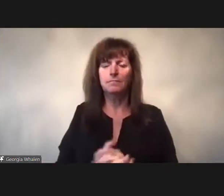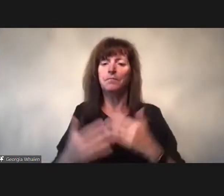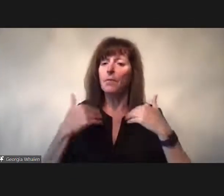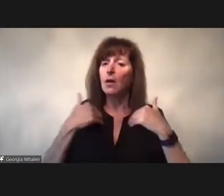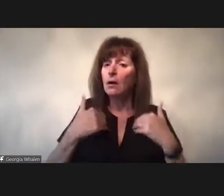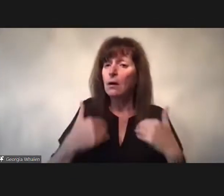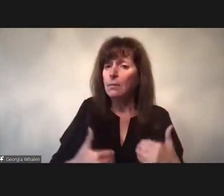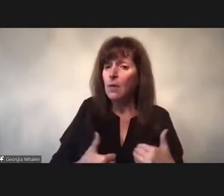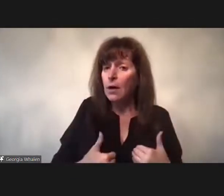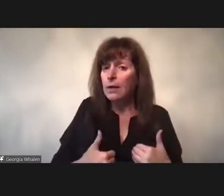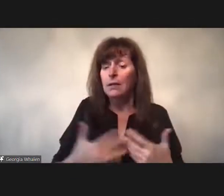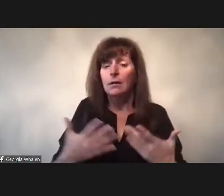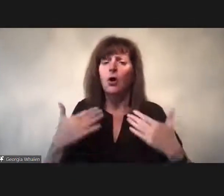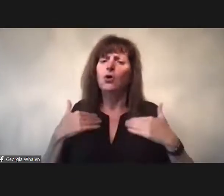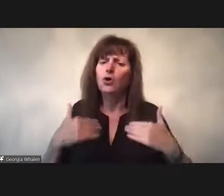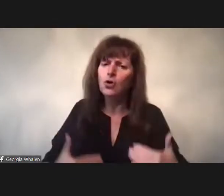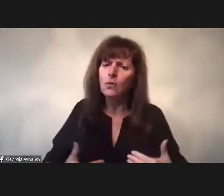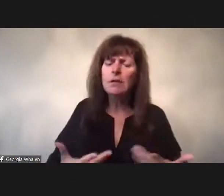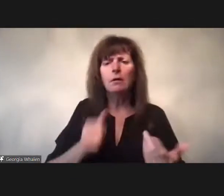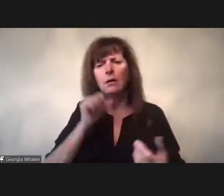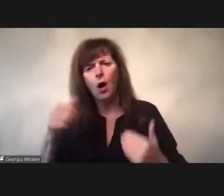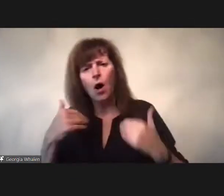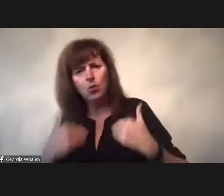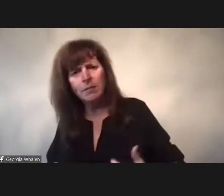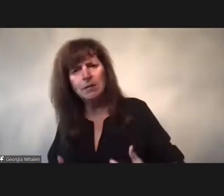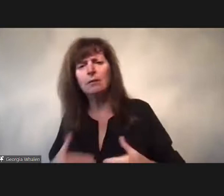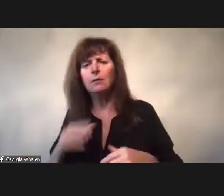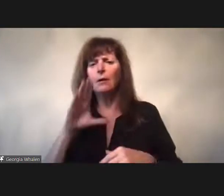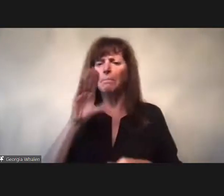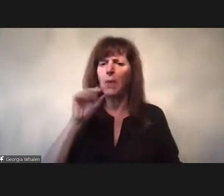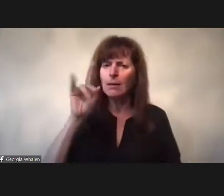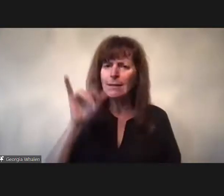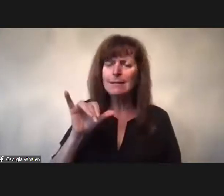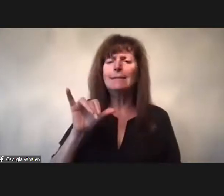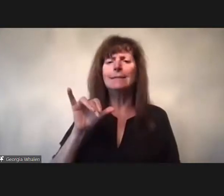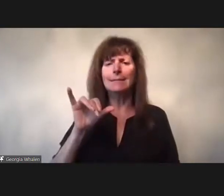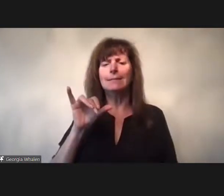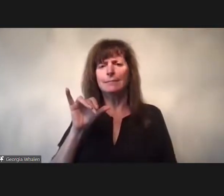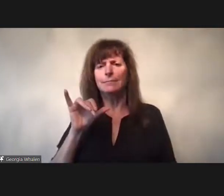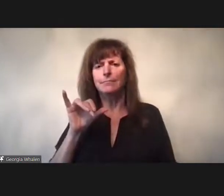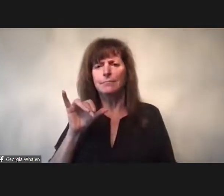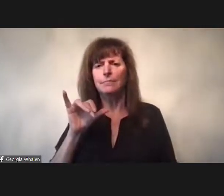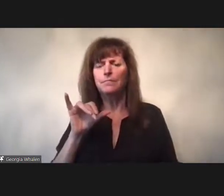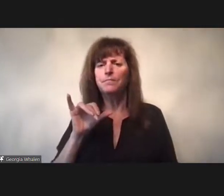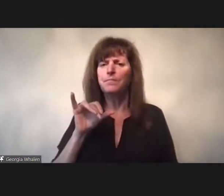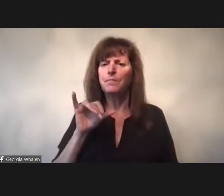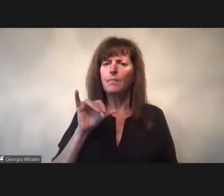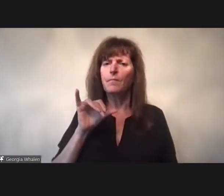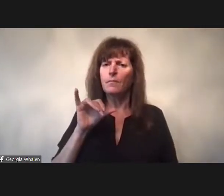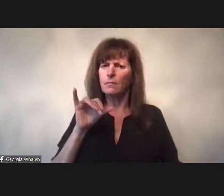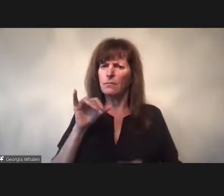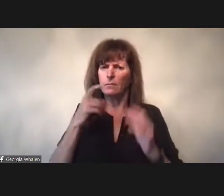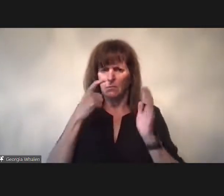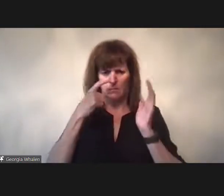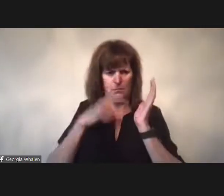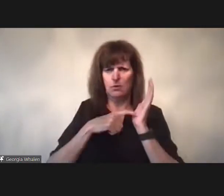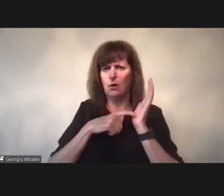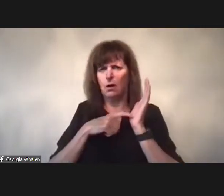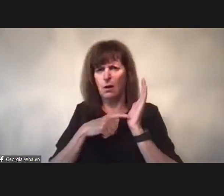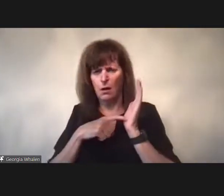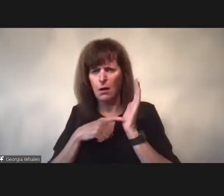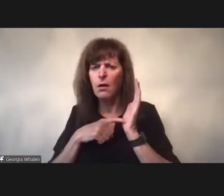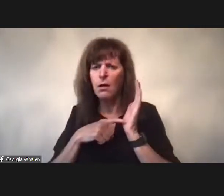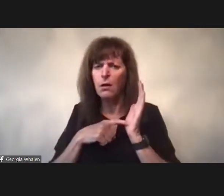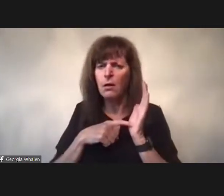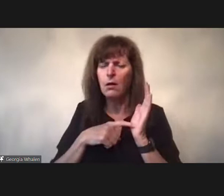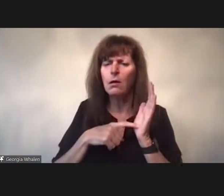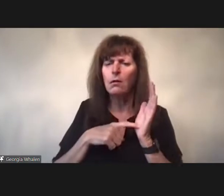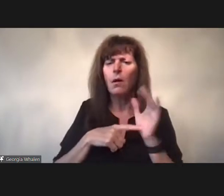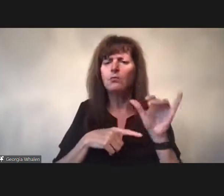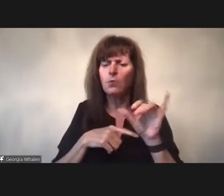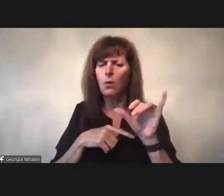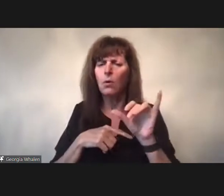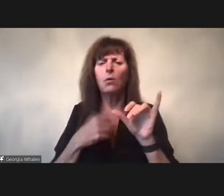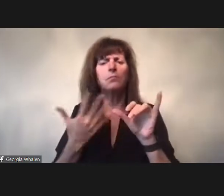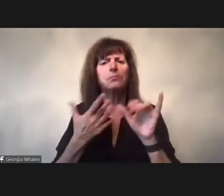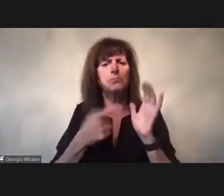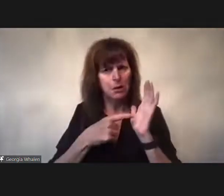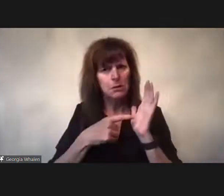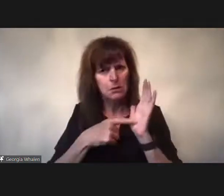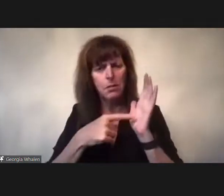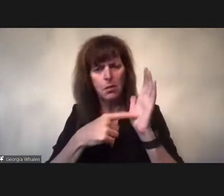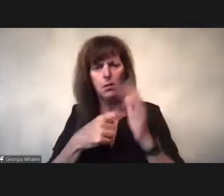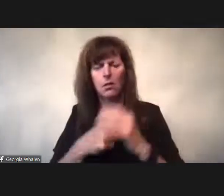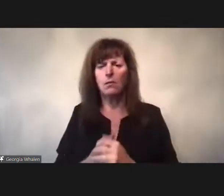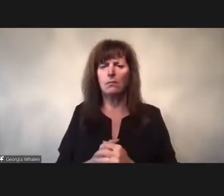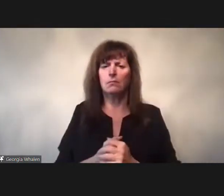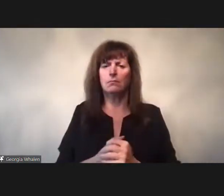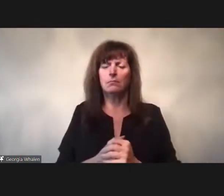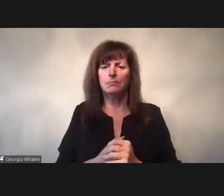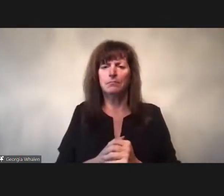His interdisciplinary research draws from visual culture ,performance studies, queer studies,